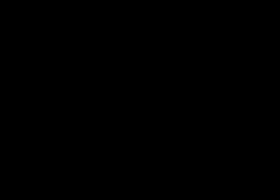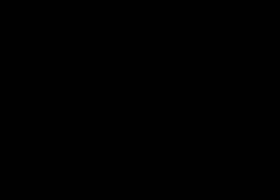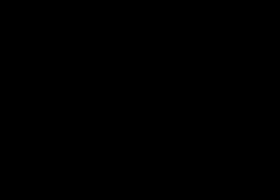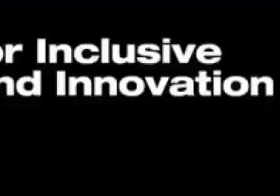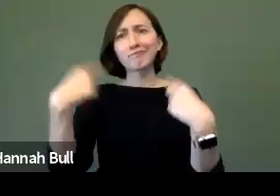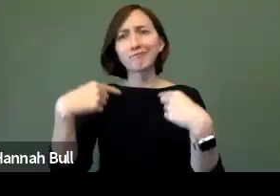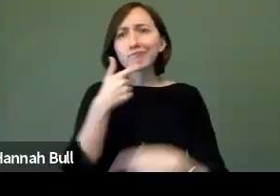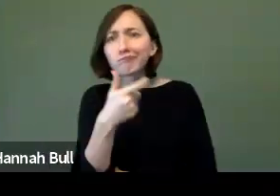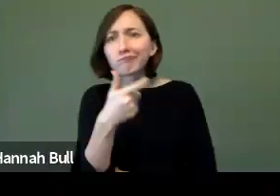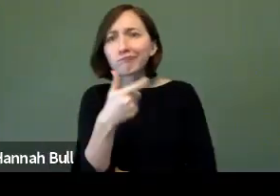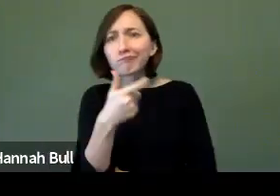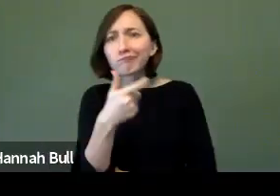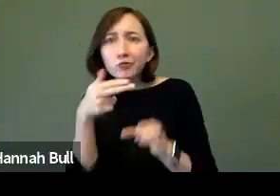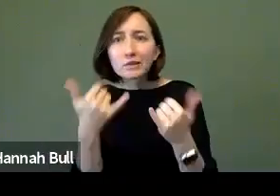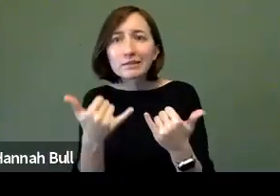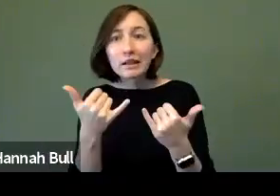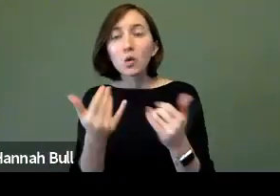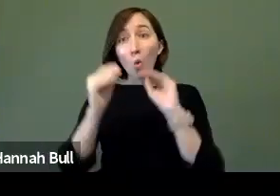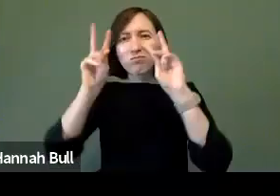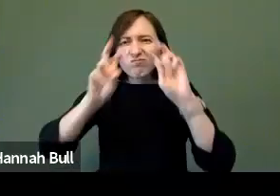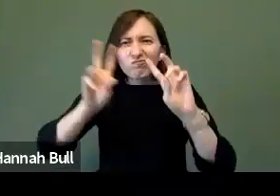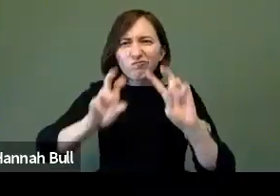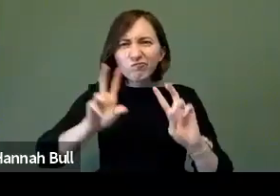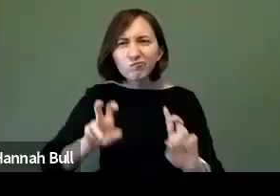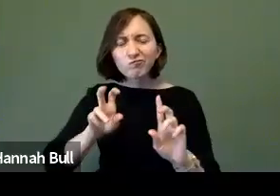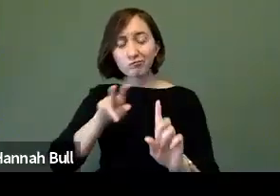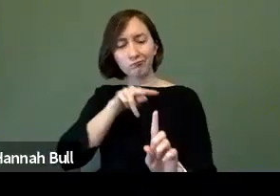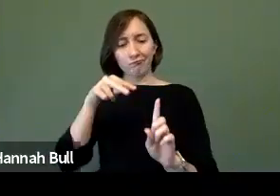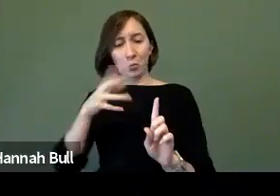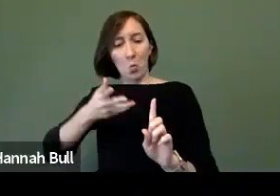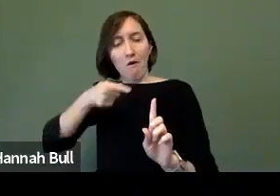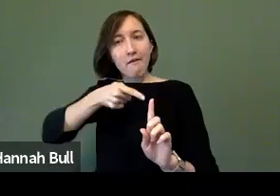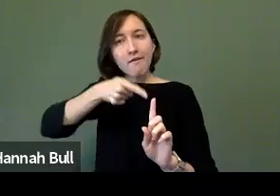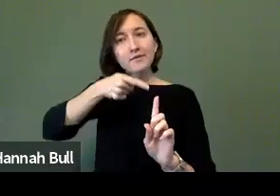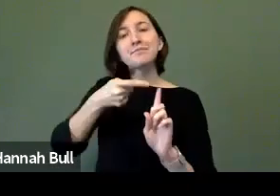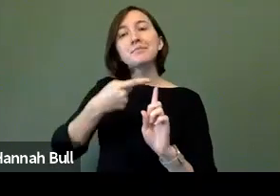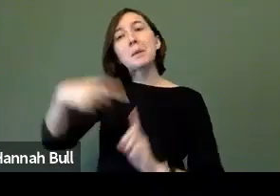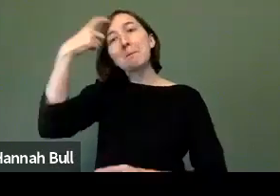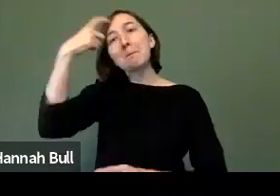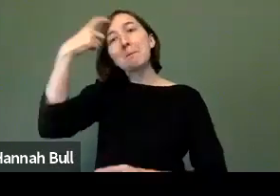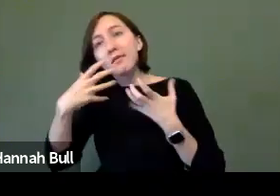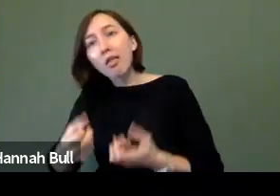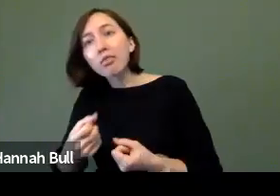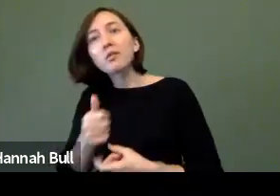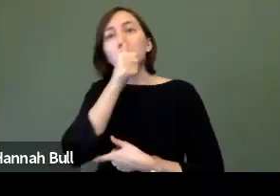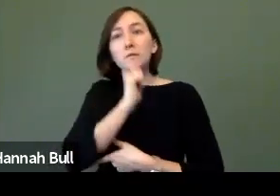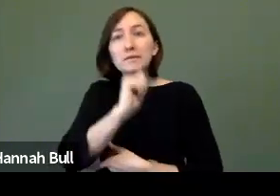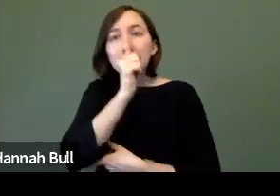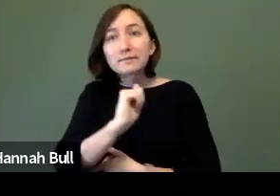Carolyn Philips: —a closer look at mental health and resilience within the disability community during COVID-19.